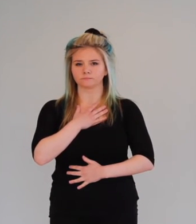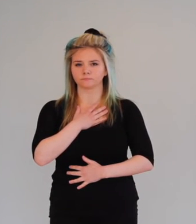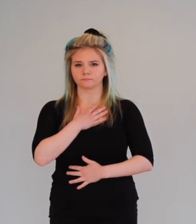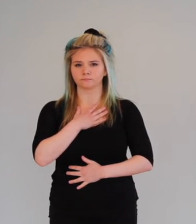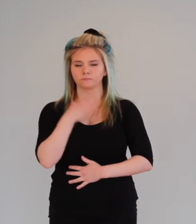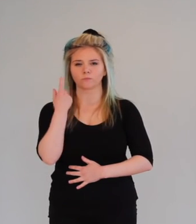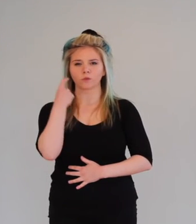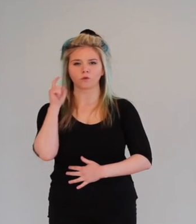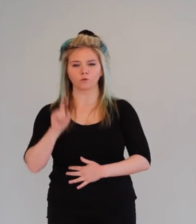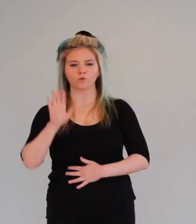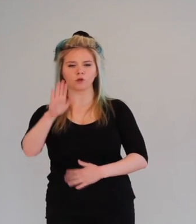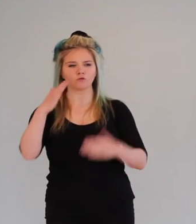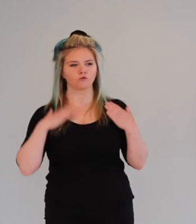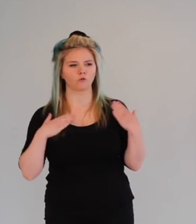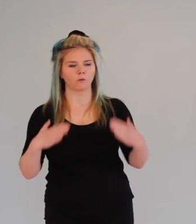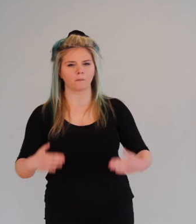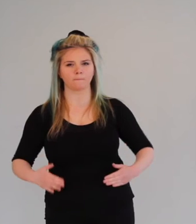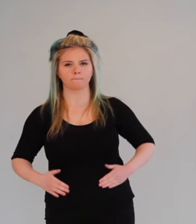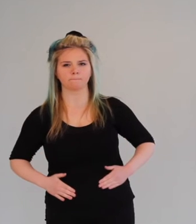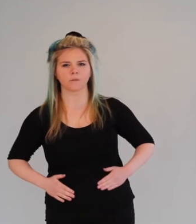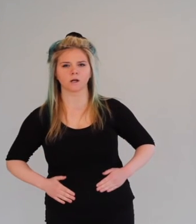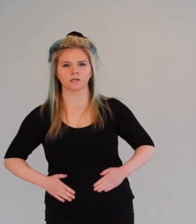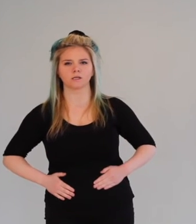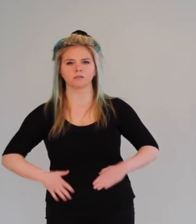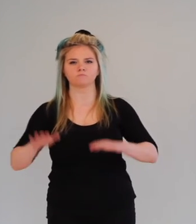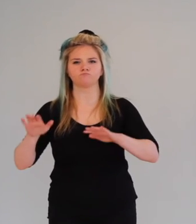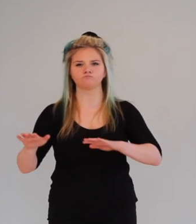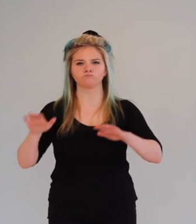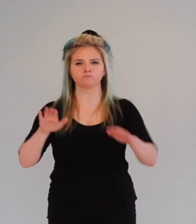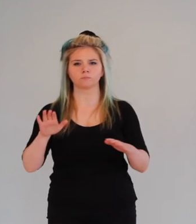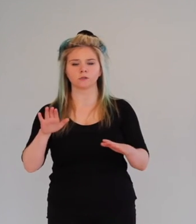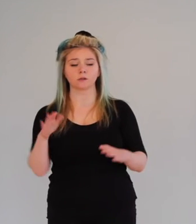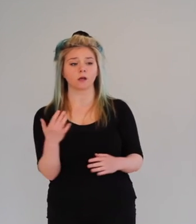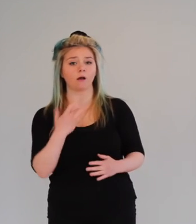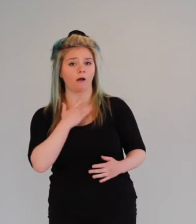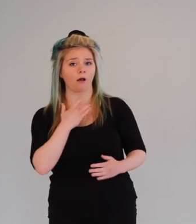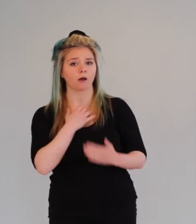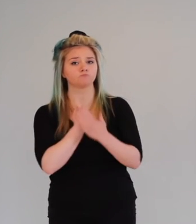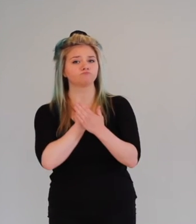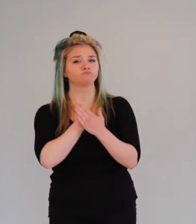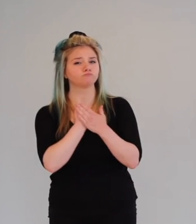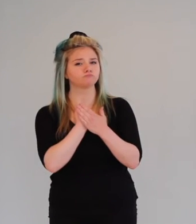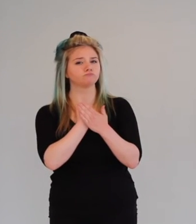rhythm, the rhythm of your heartbeat, the softness of your breath